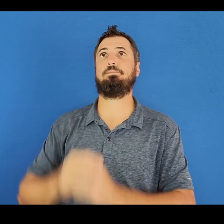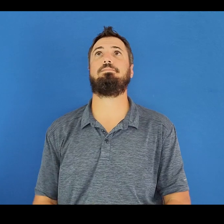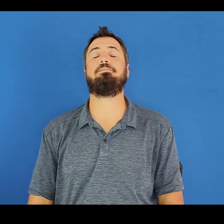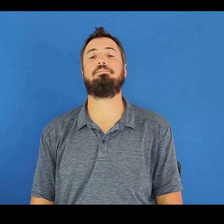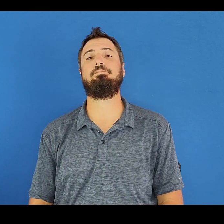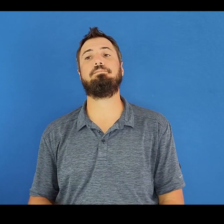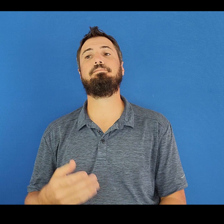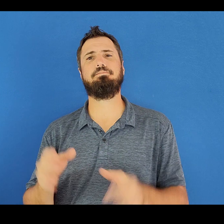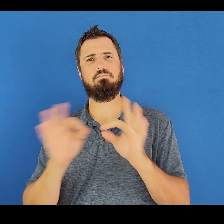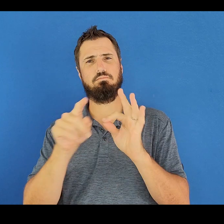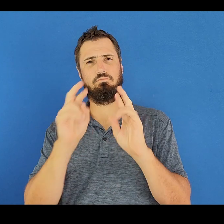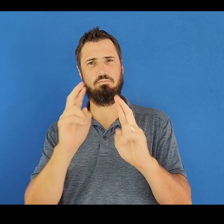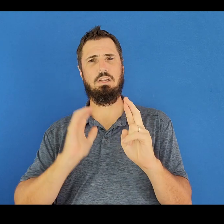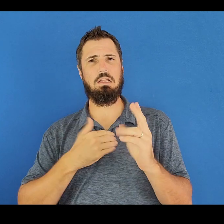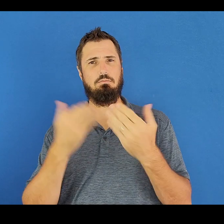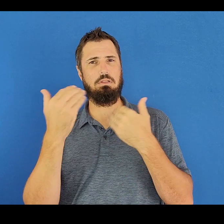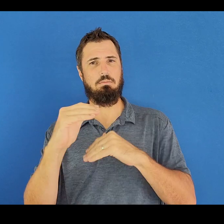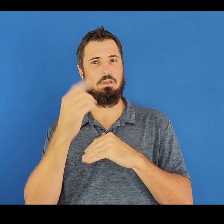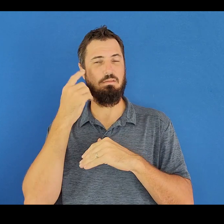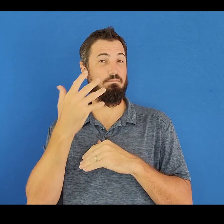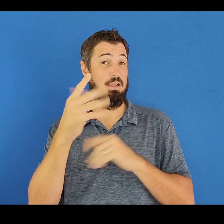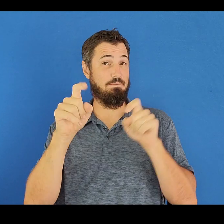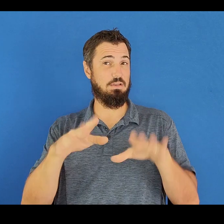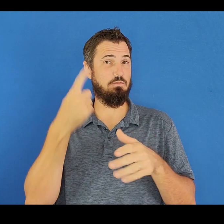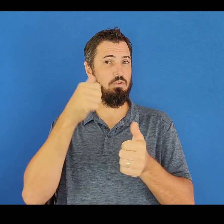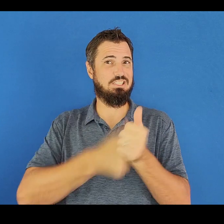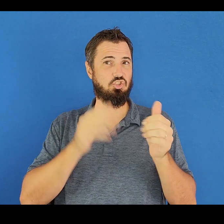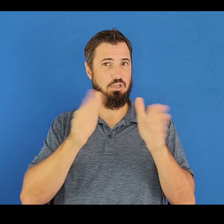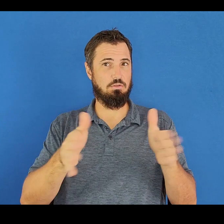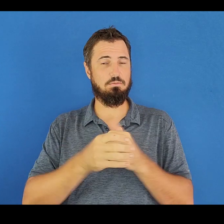Please respect our limit of five kits per household.